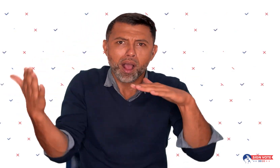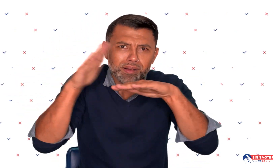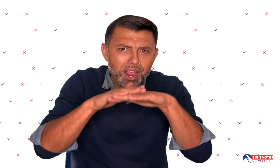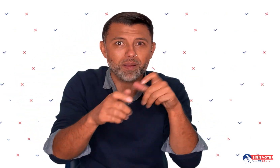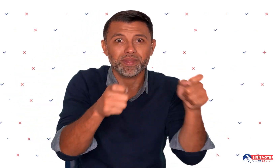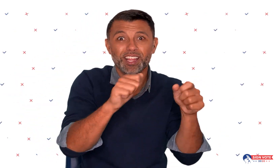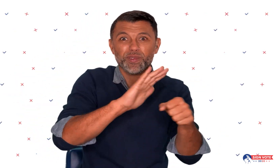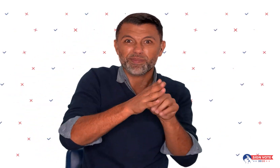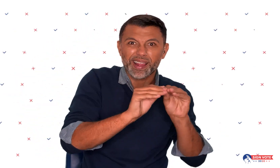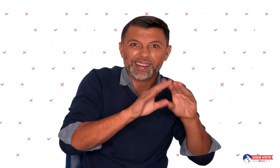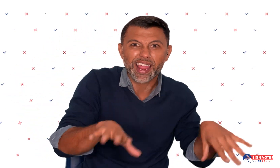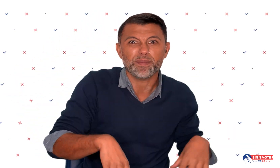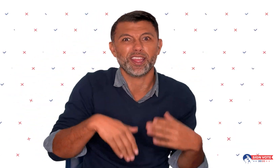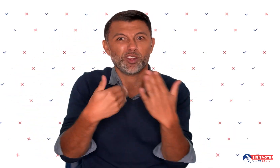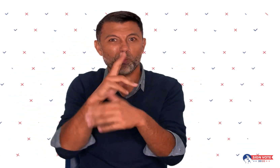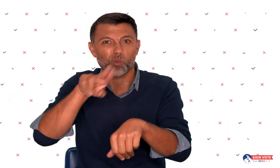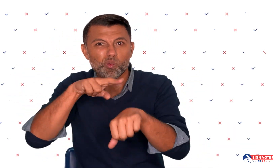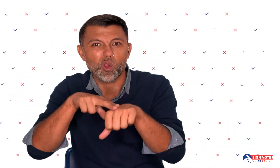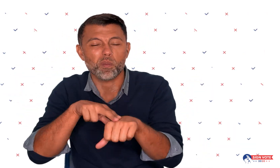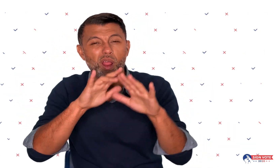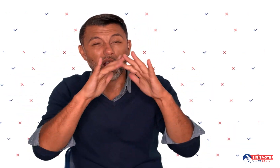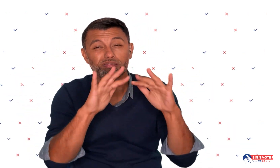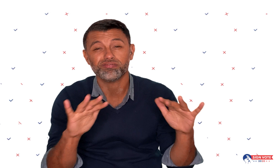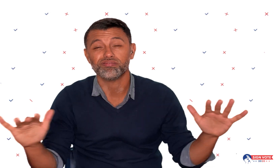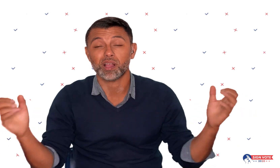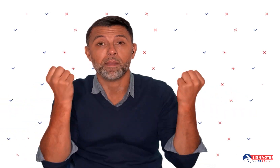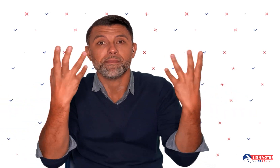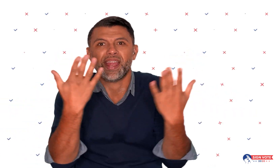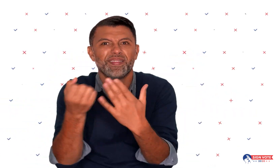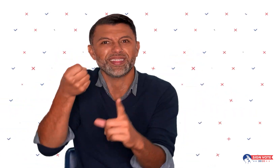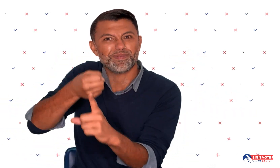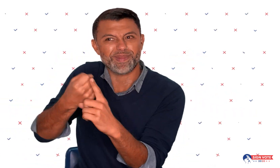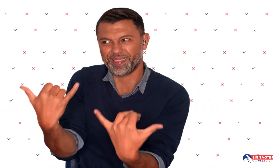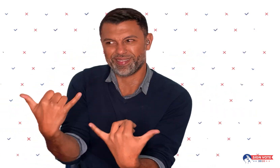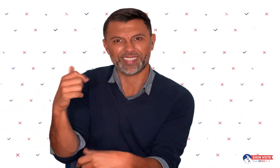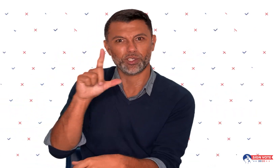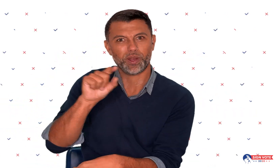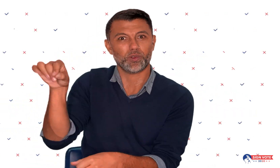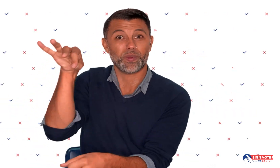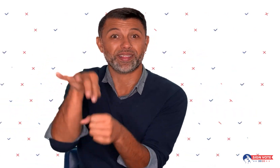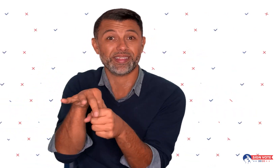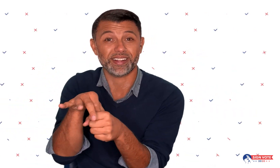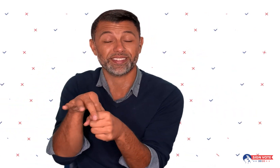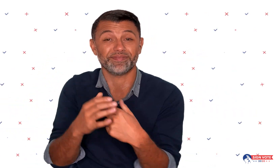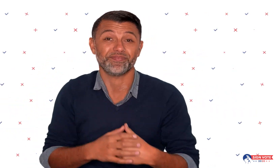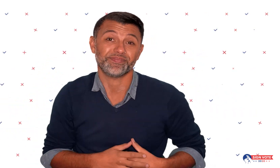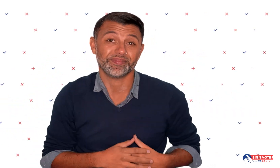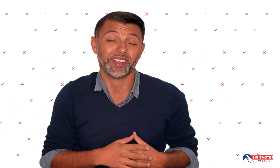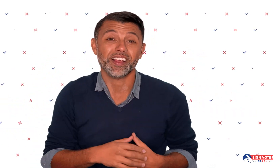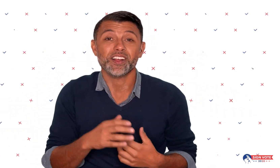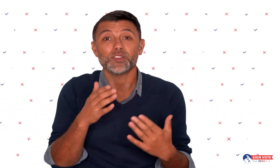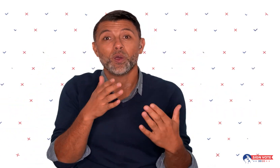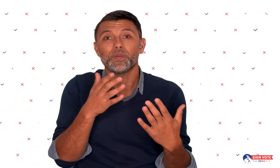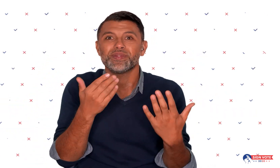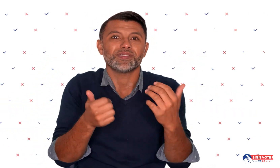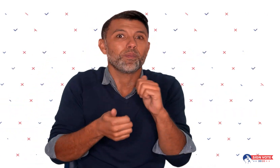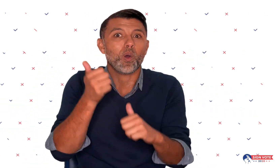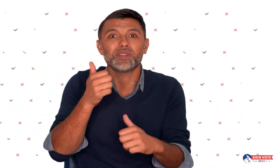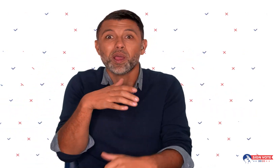I'm talking about the pandemic and the "new normal" - well, these things on top of everything else. It's genuinely fascinating.